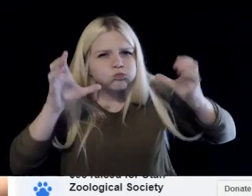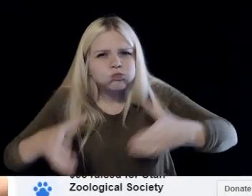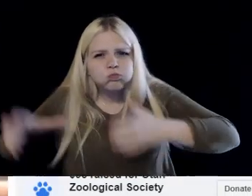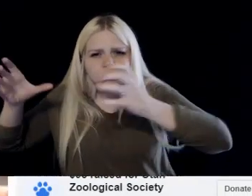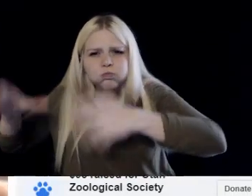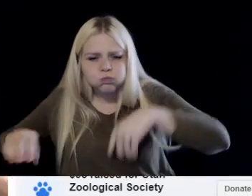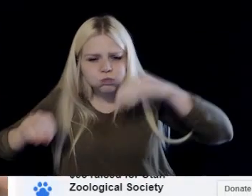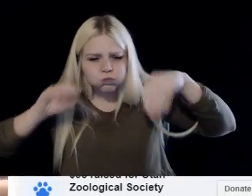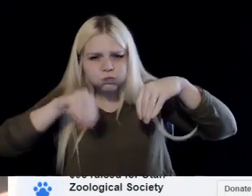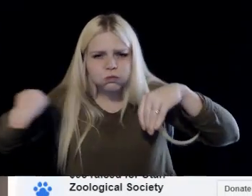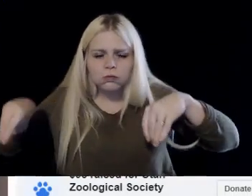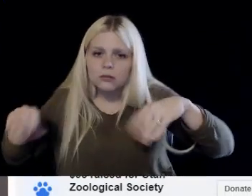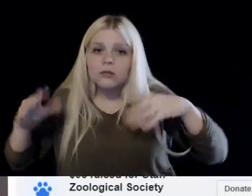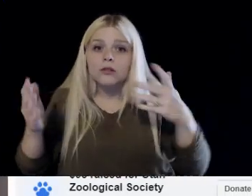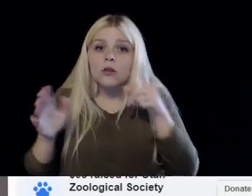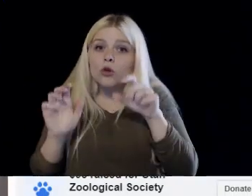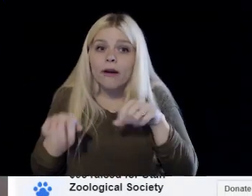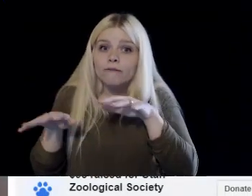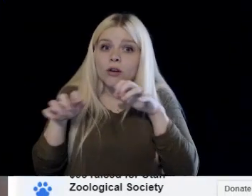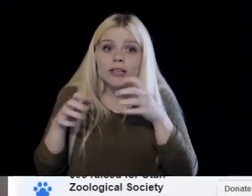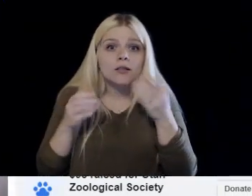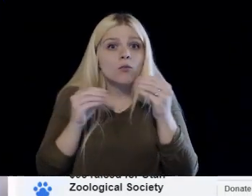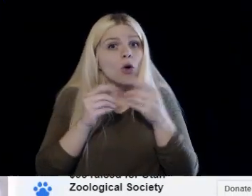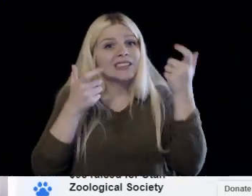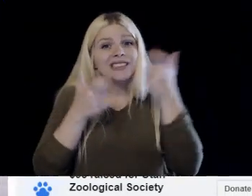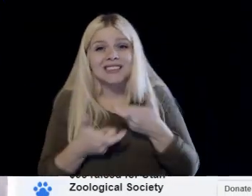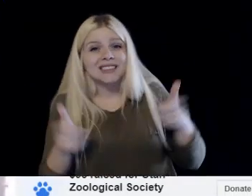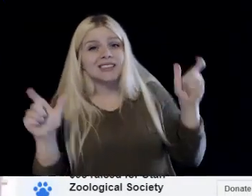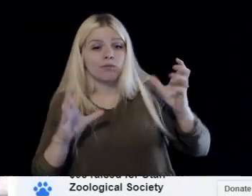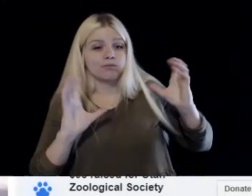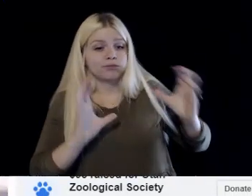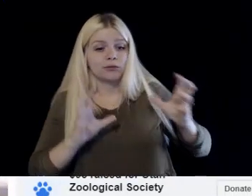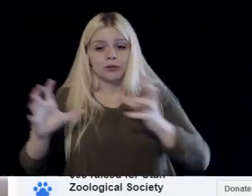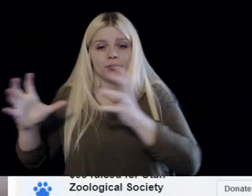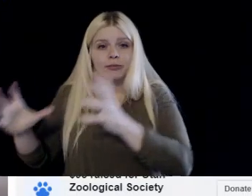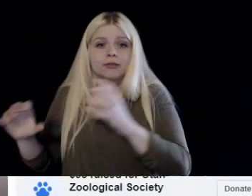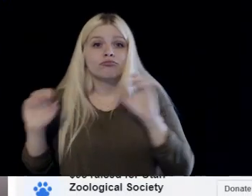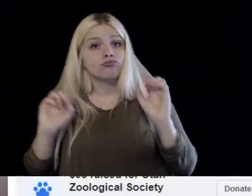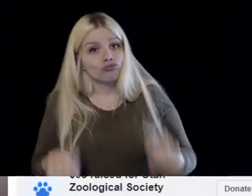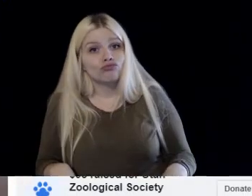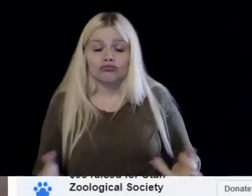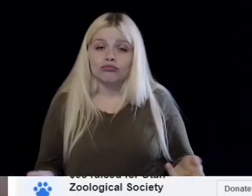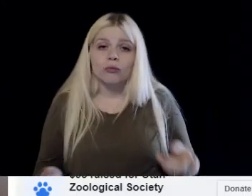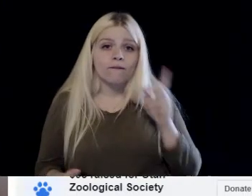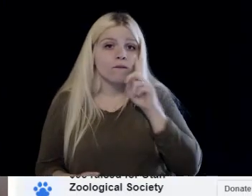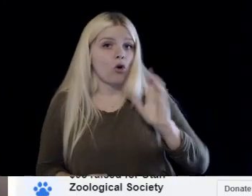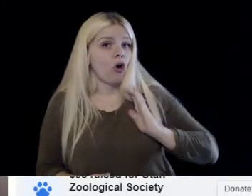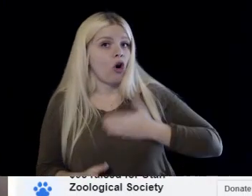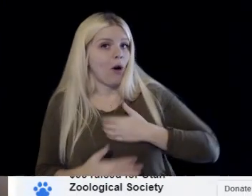So, we have freezed large amounts of items, in large containers- for our bears.